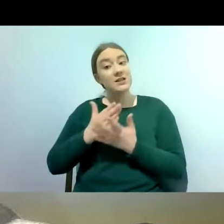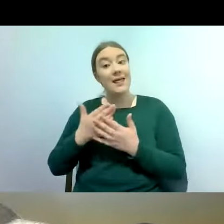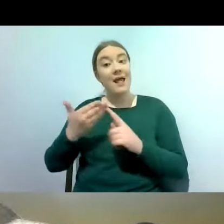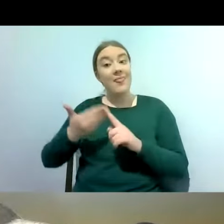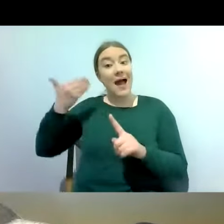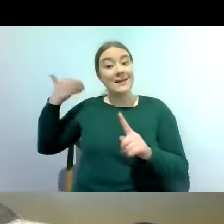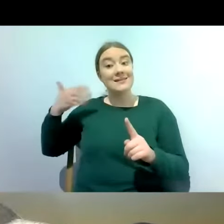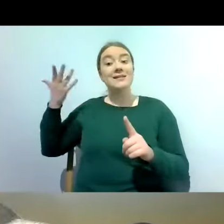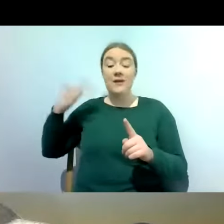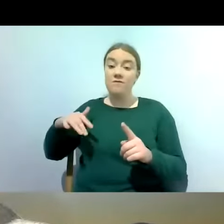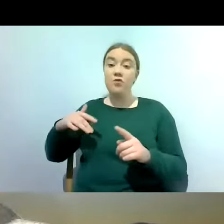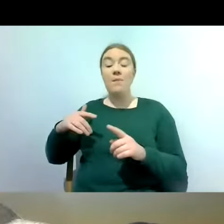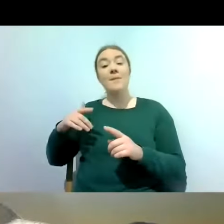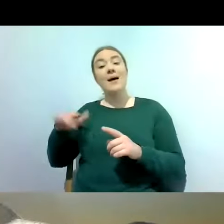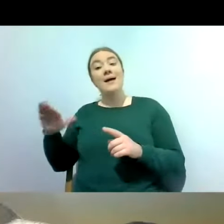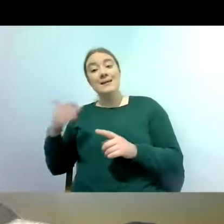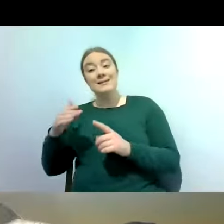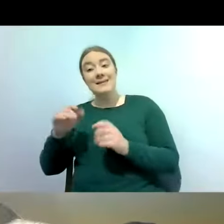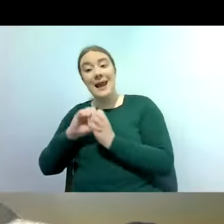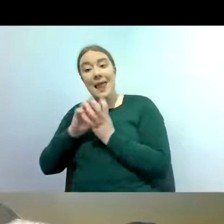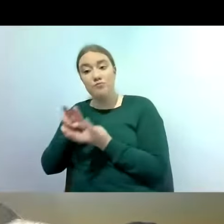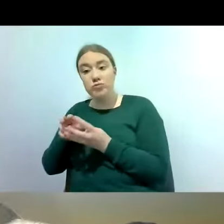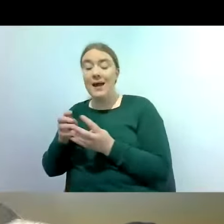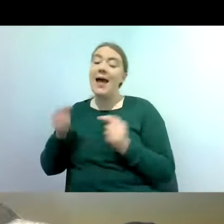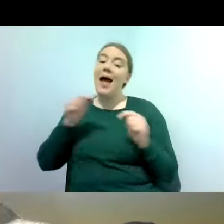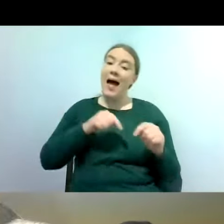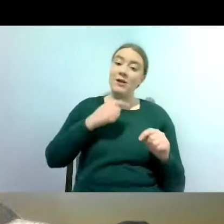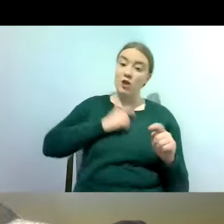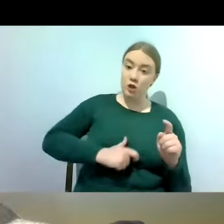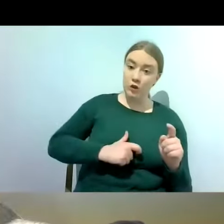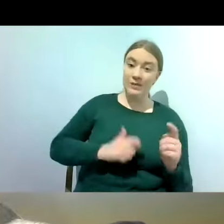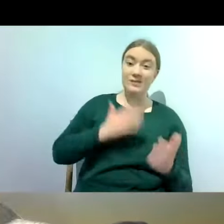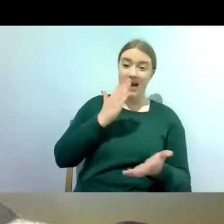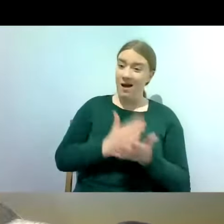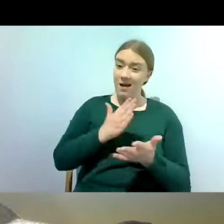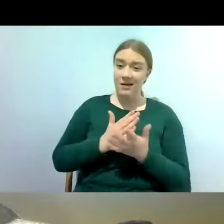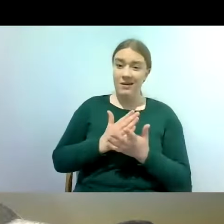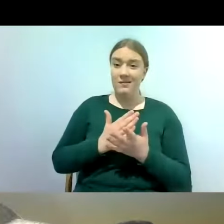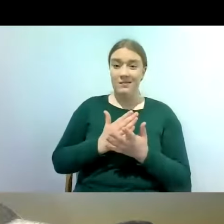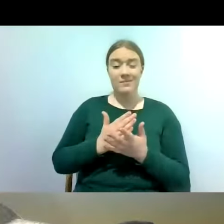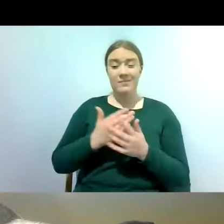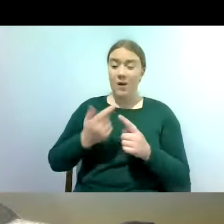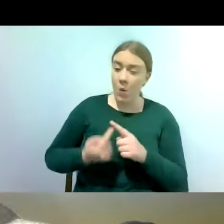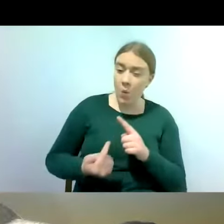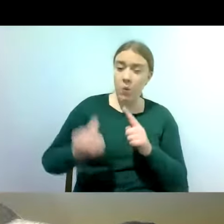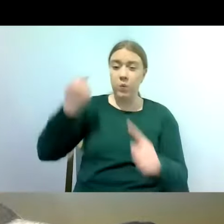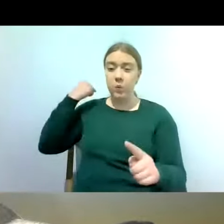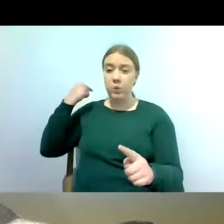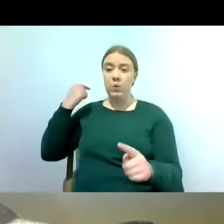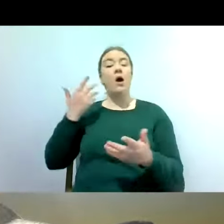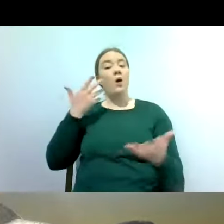humans is much further in the past than the common ancestor of humans and fish or other types of fish